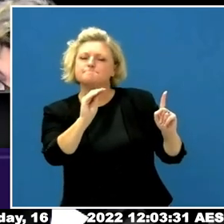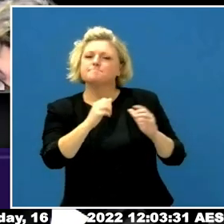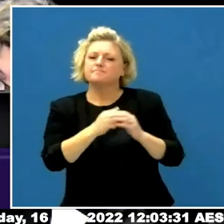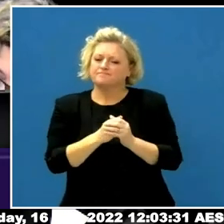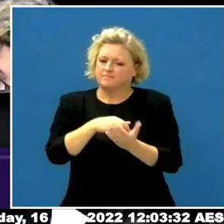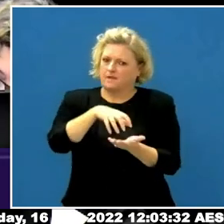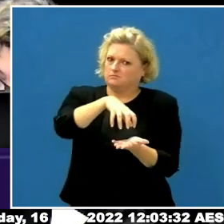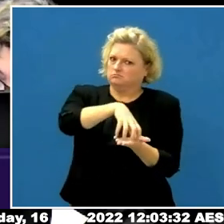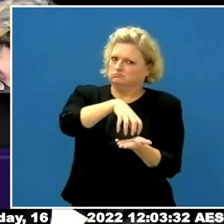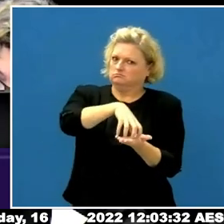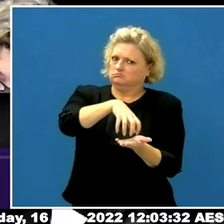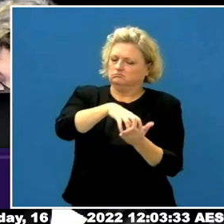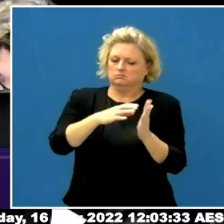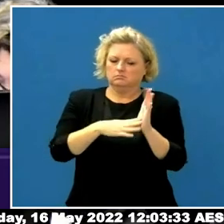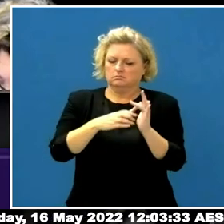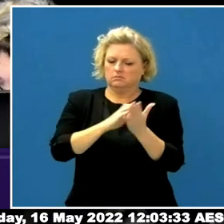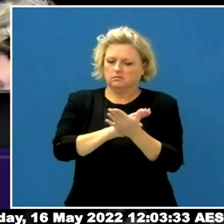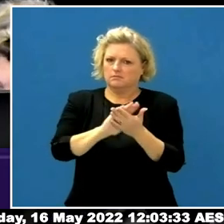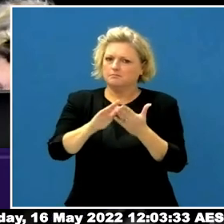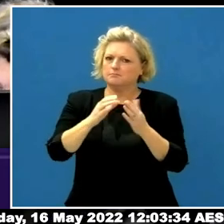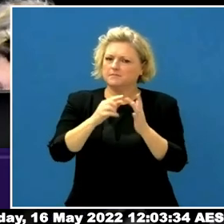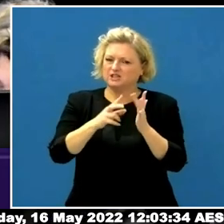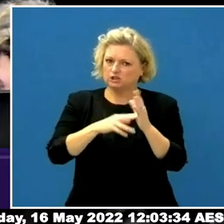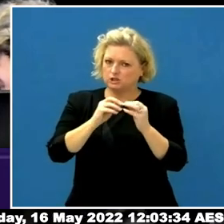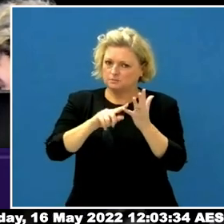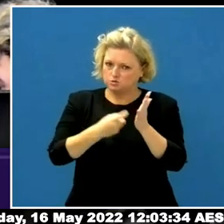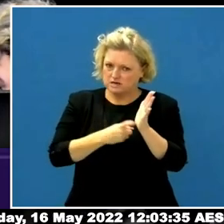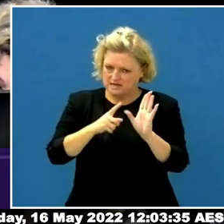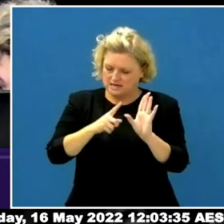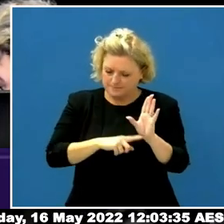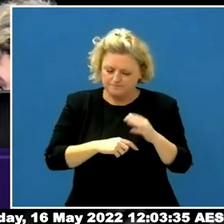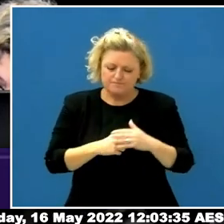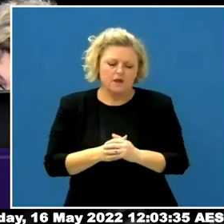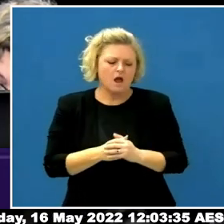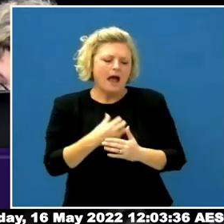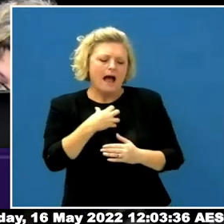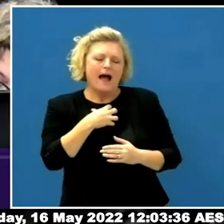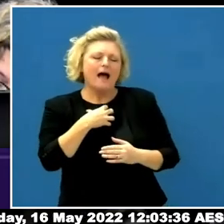It started at McDonald's at Minchinbury when he first started and then moved over to the office.